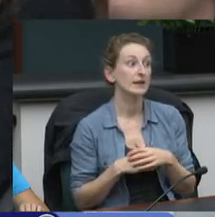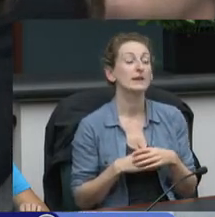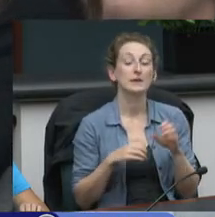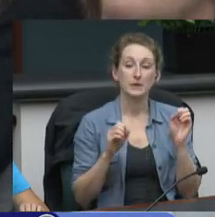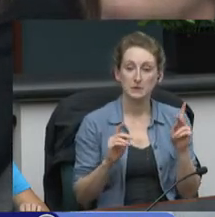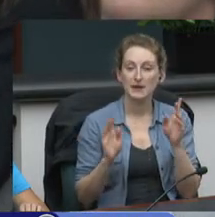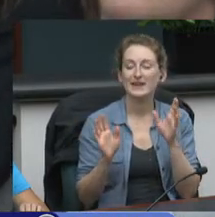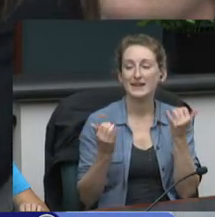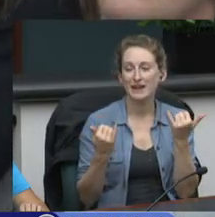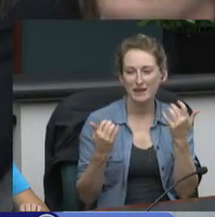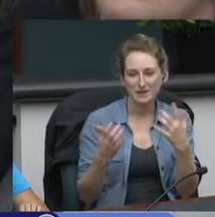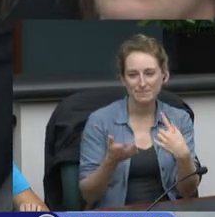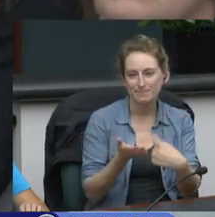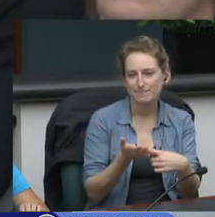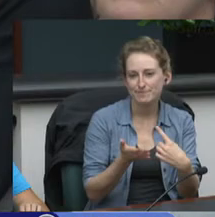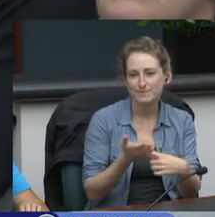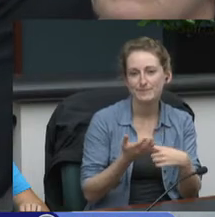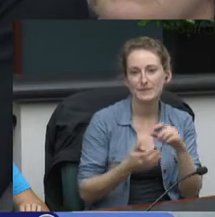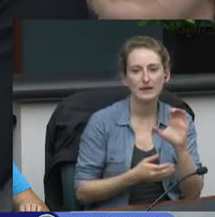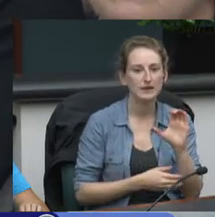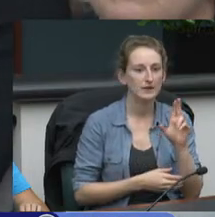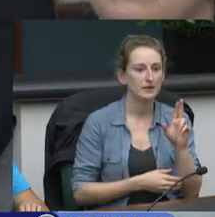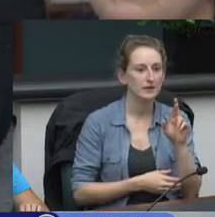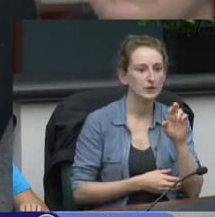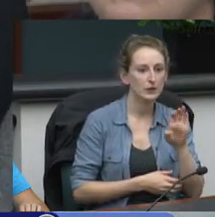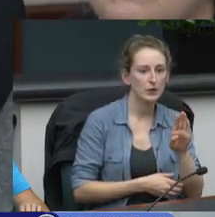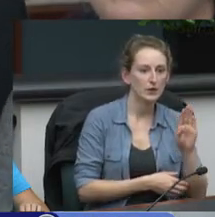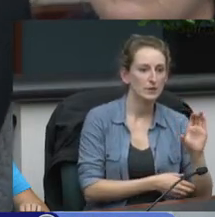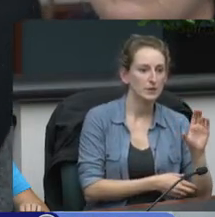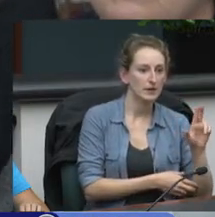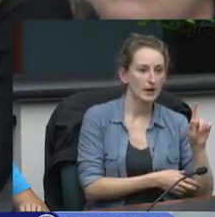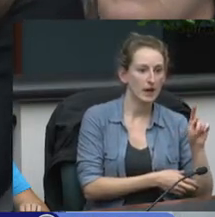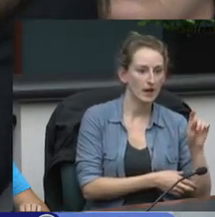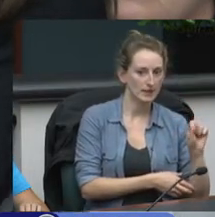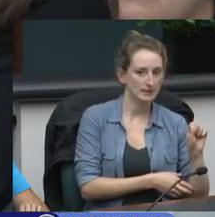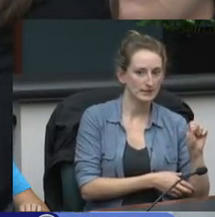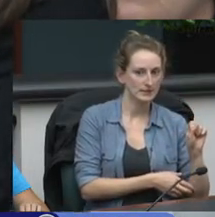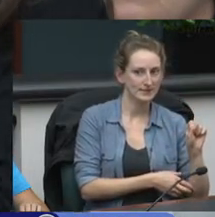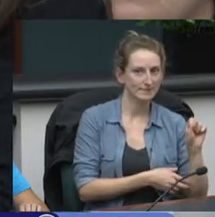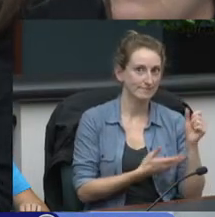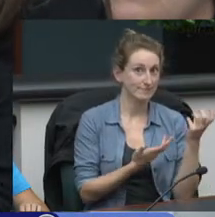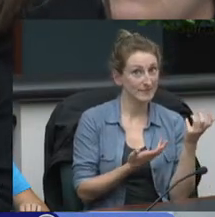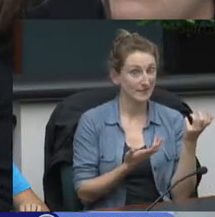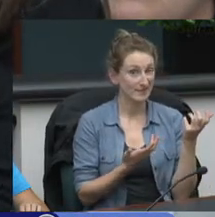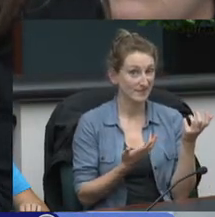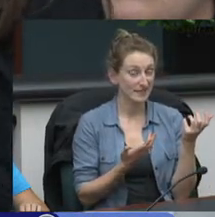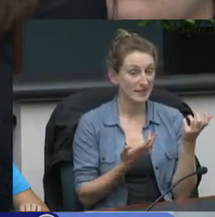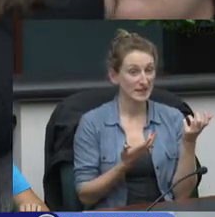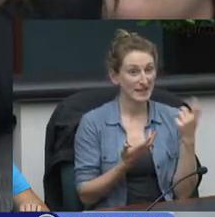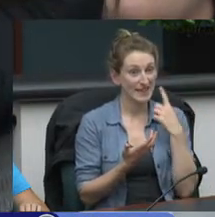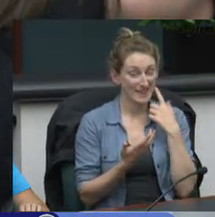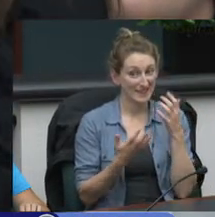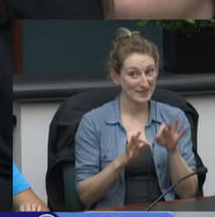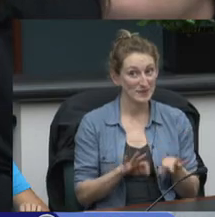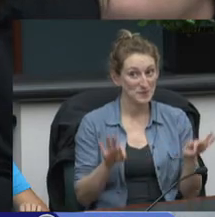trying to cut down on a curb cuts pun intended is I think pretty useful spec